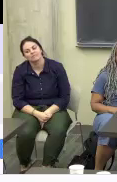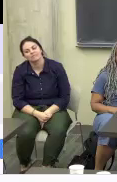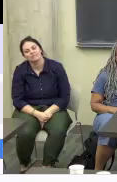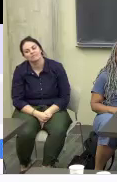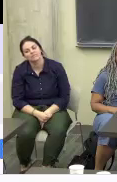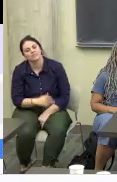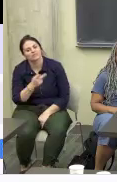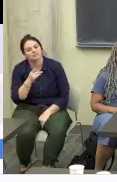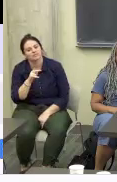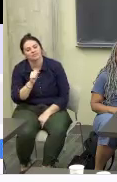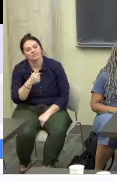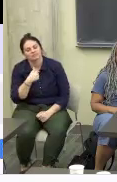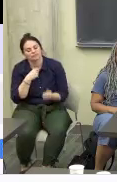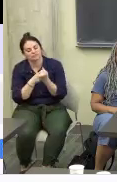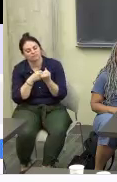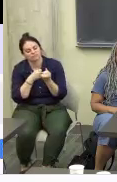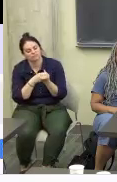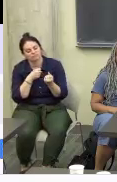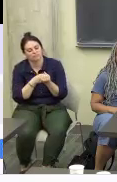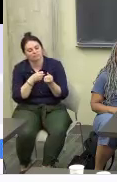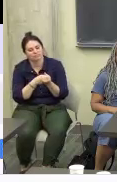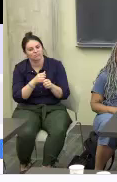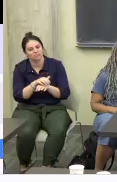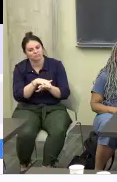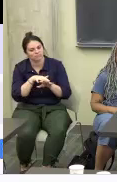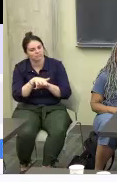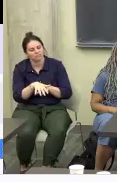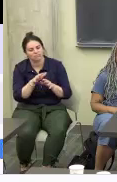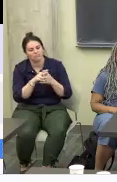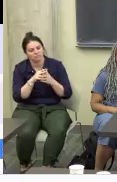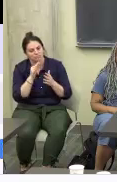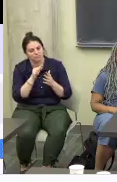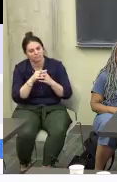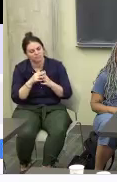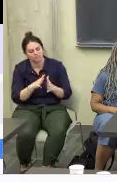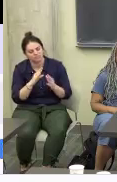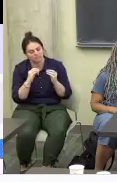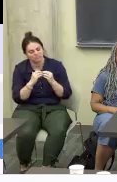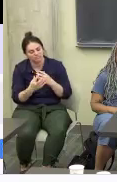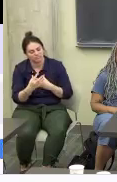I'm with you all the way about native people getting Native Americans more involved.